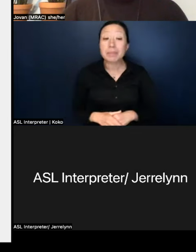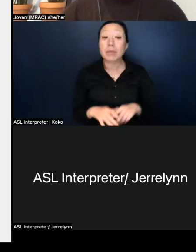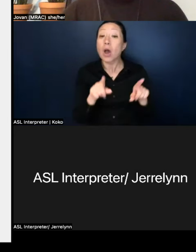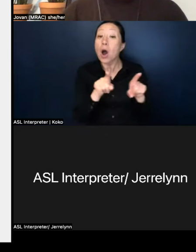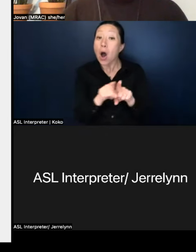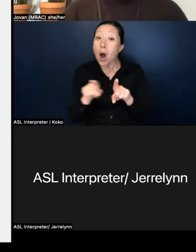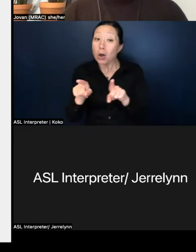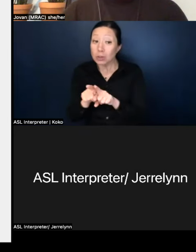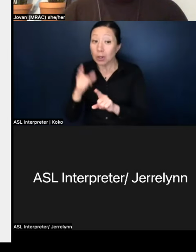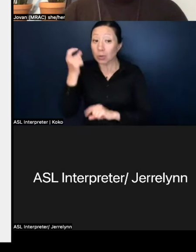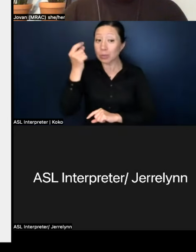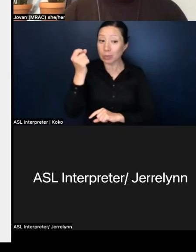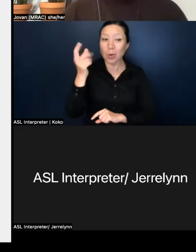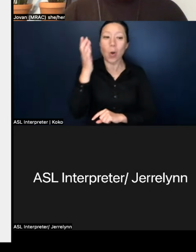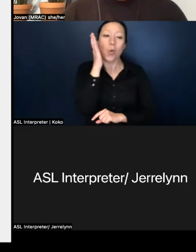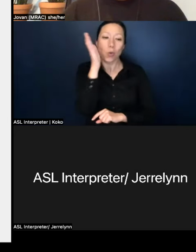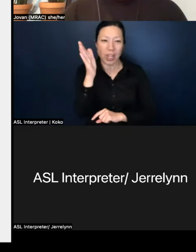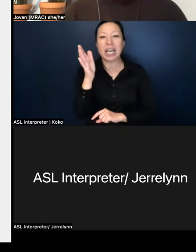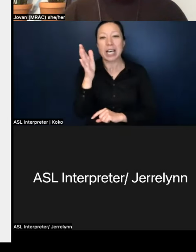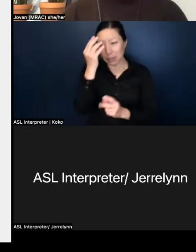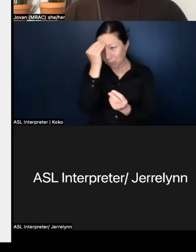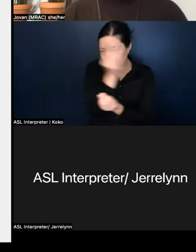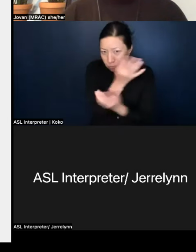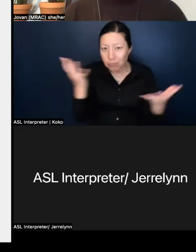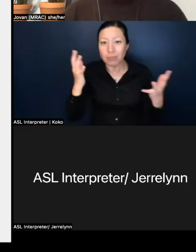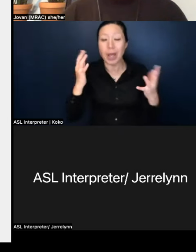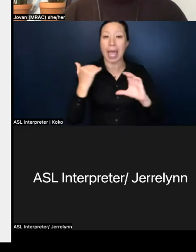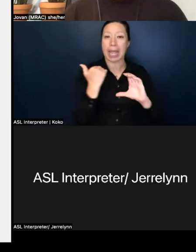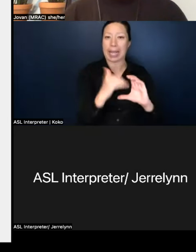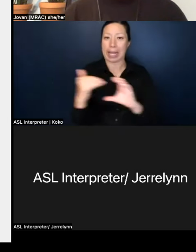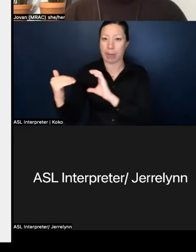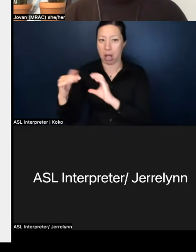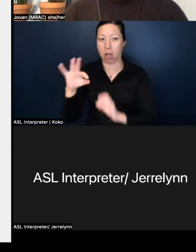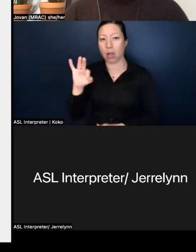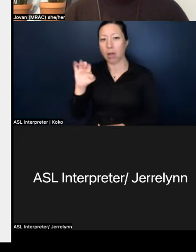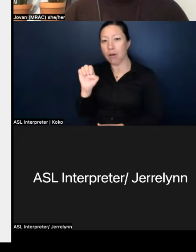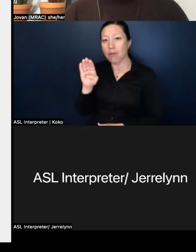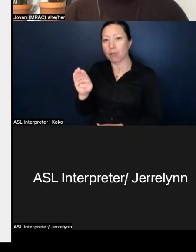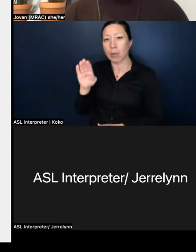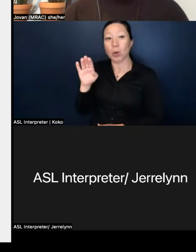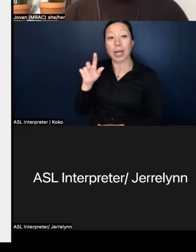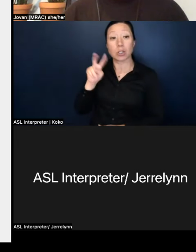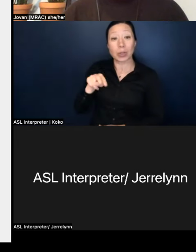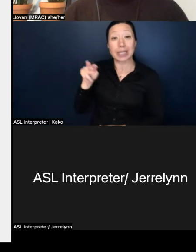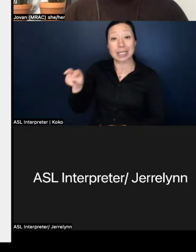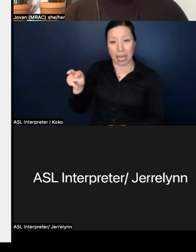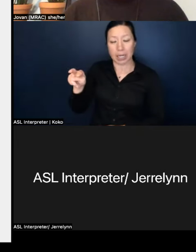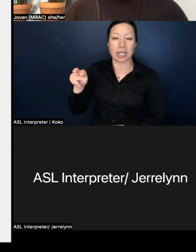will be emailed on February 22nd of 2023. The award for Artists' Futures